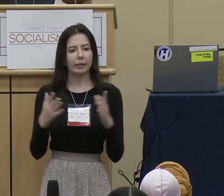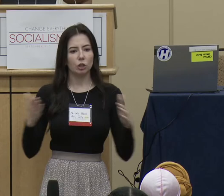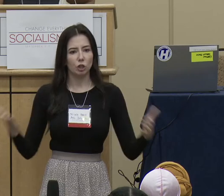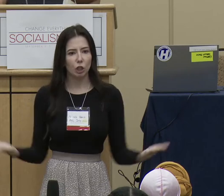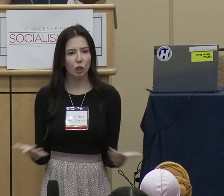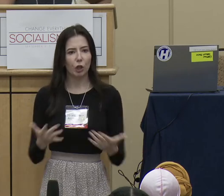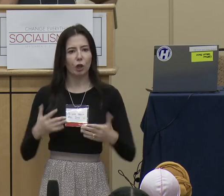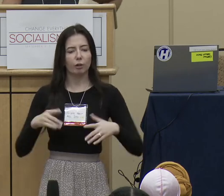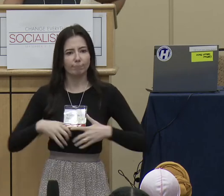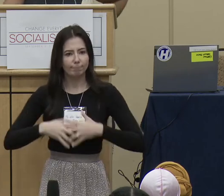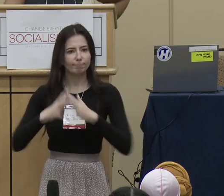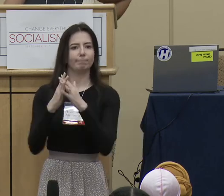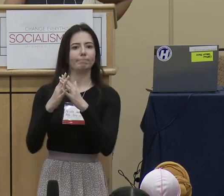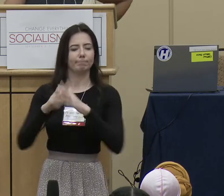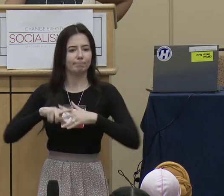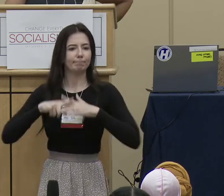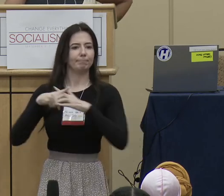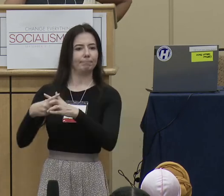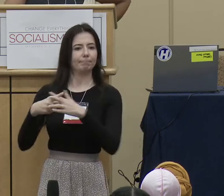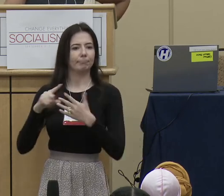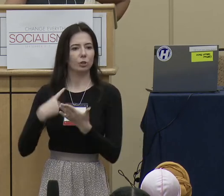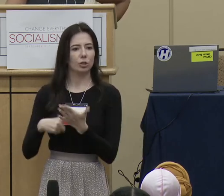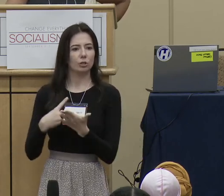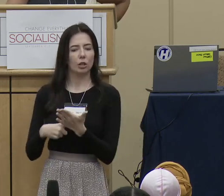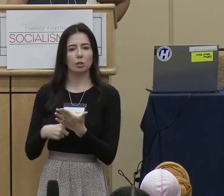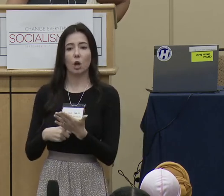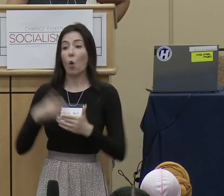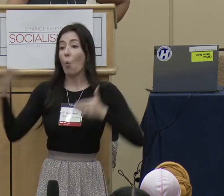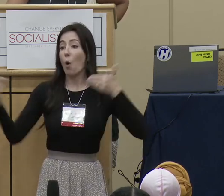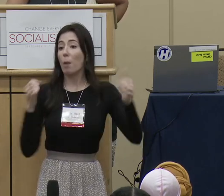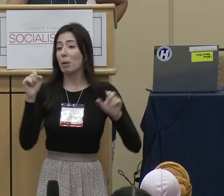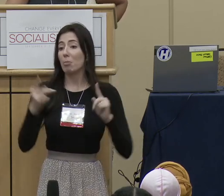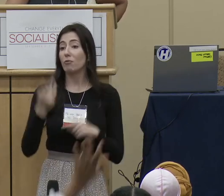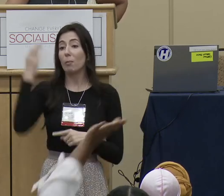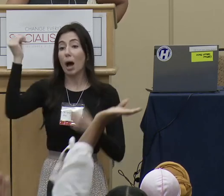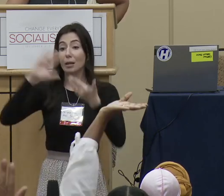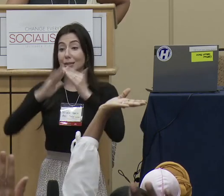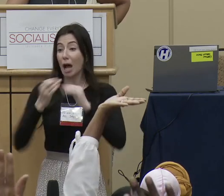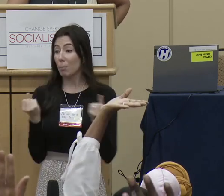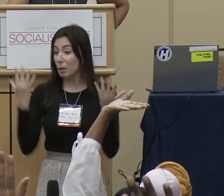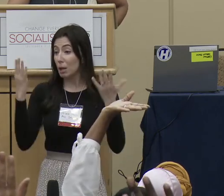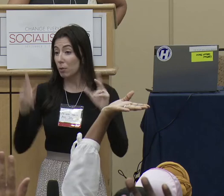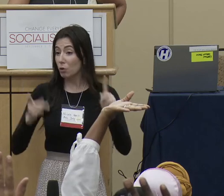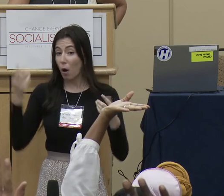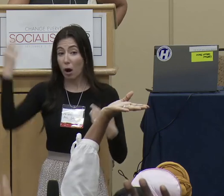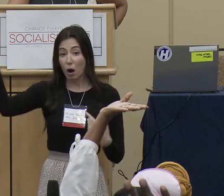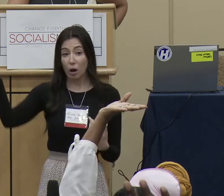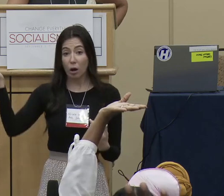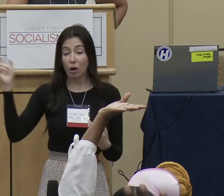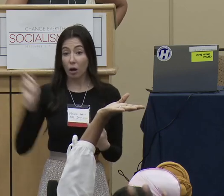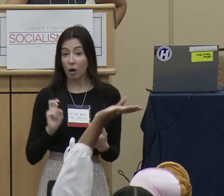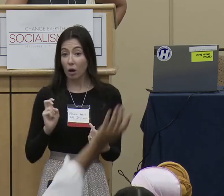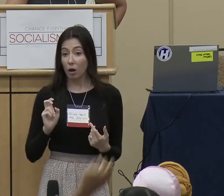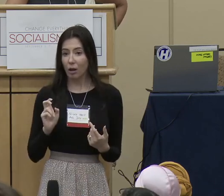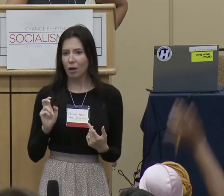conference every year is I get to meet people engaged and on the ground and so forth. So, I want to welcome people from out of town. How many people are from out of town